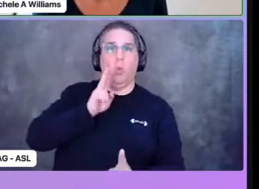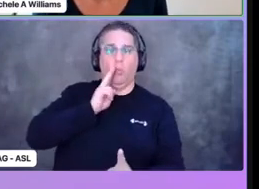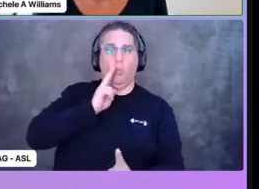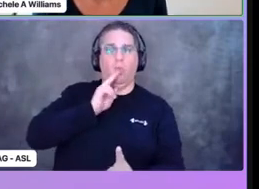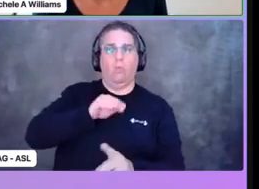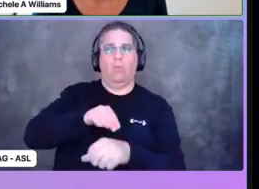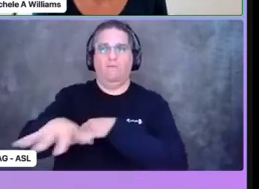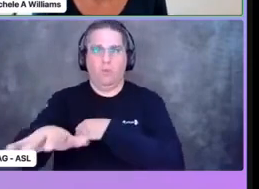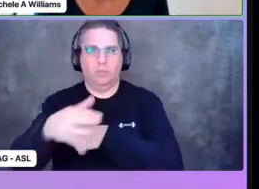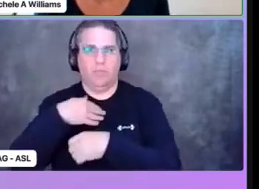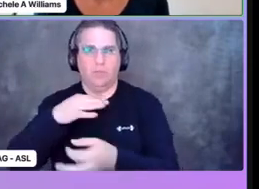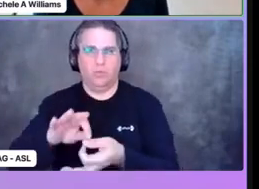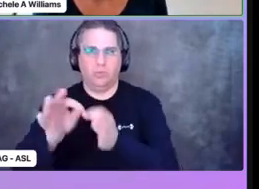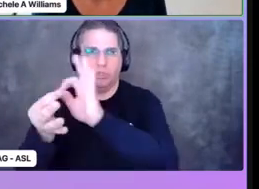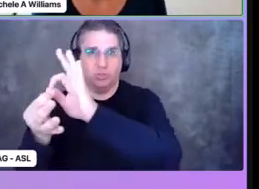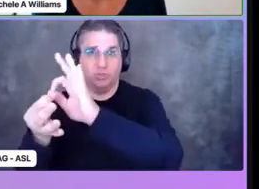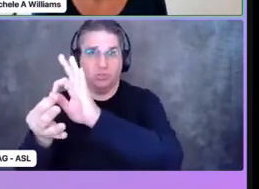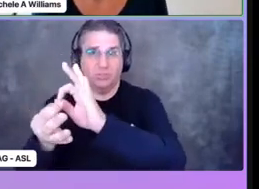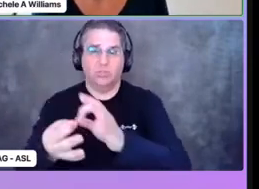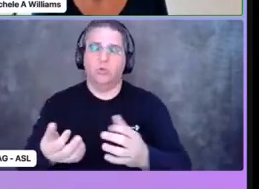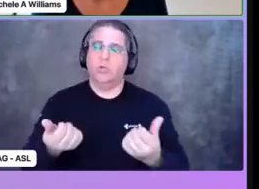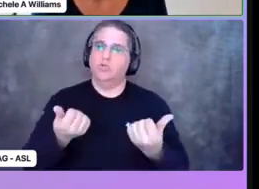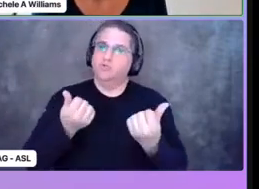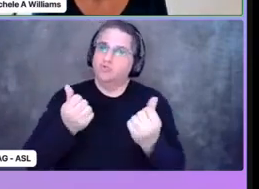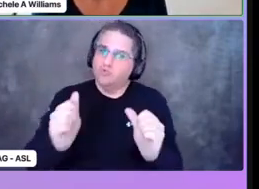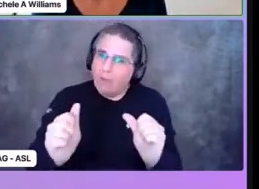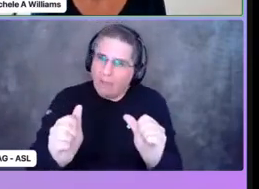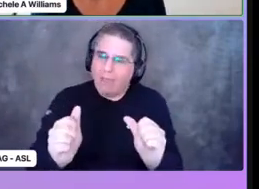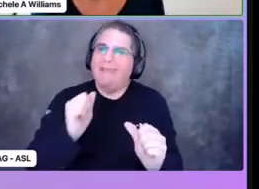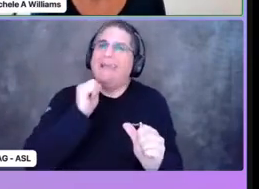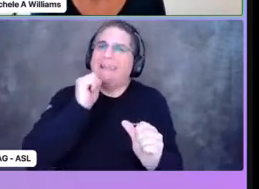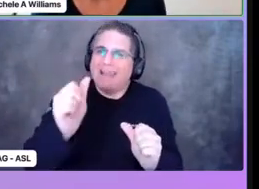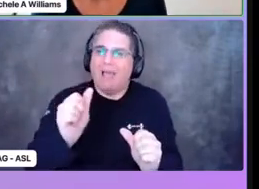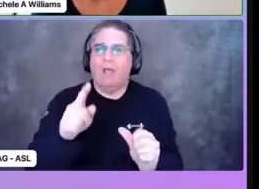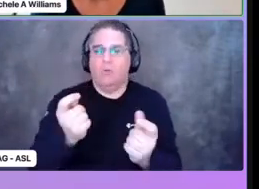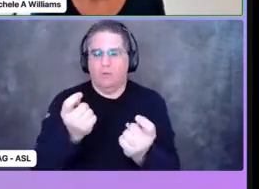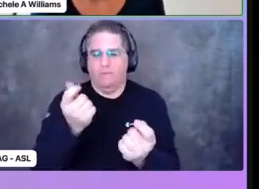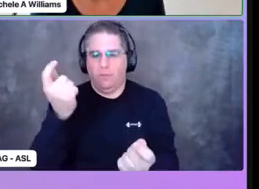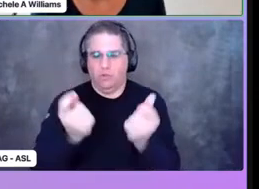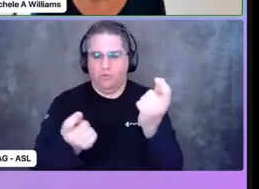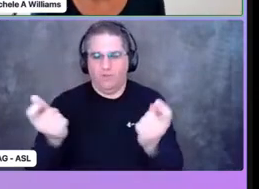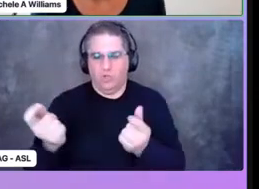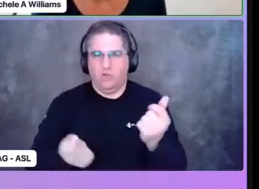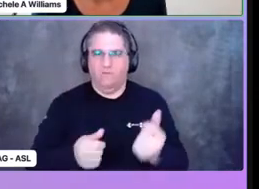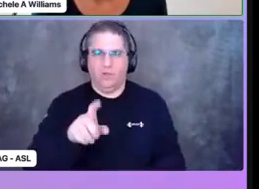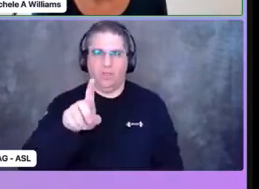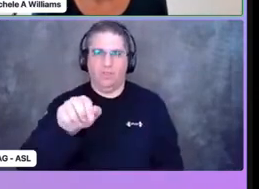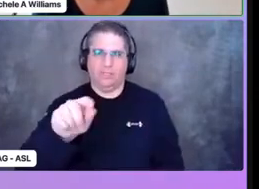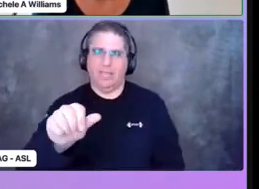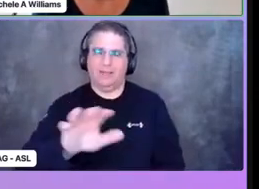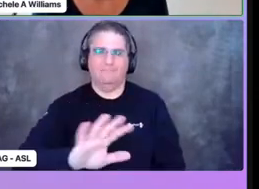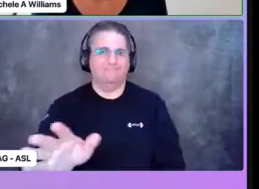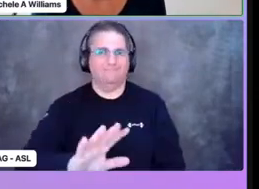data, or what the people are actually saying that are in the studies. And try your hardest not to filter that